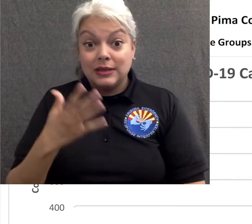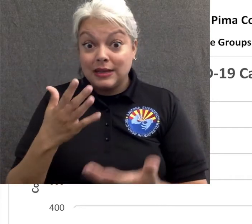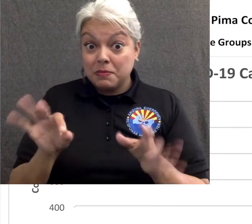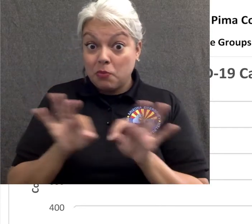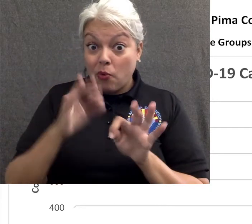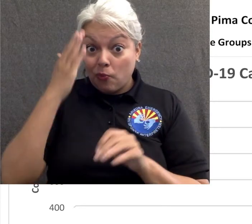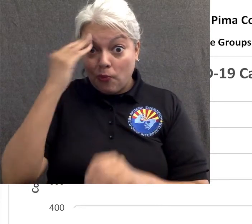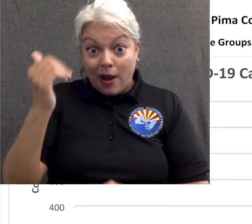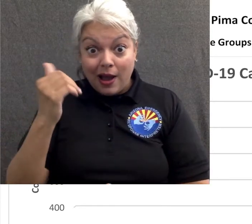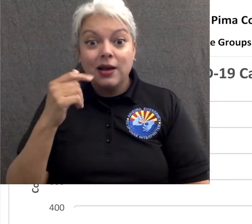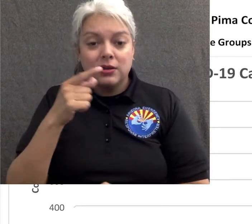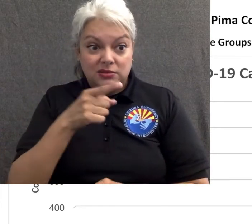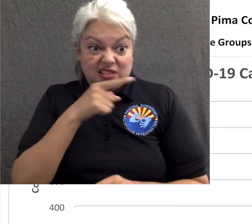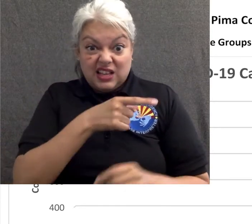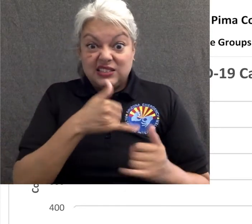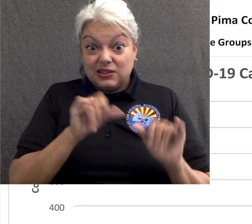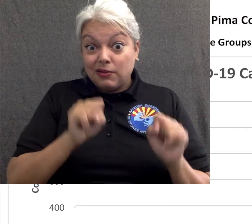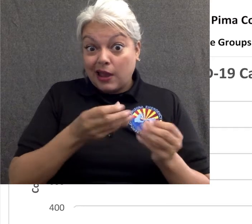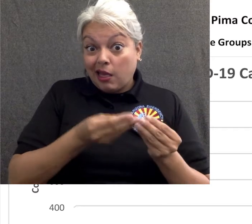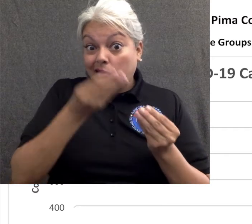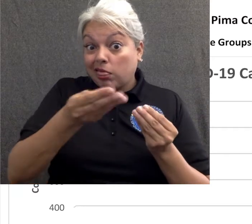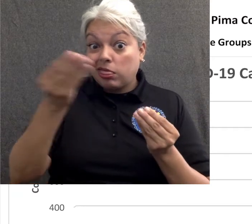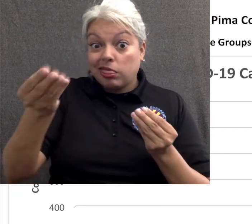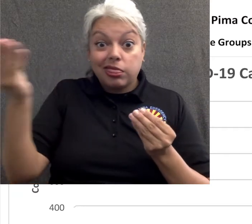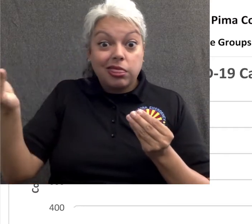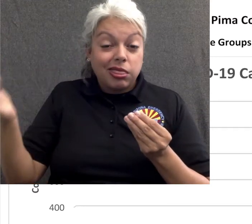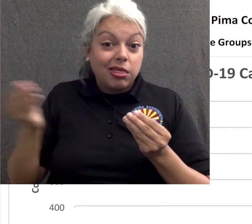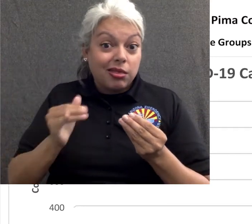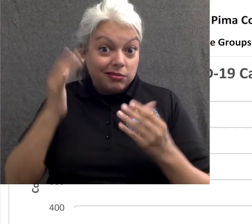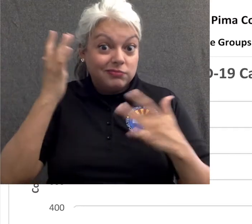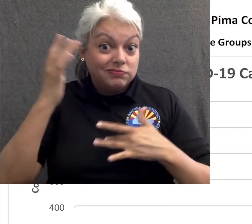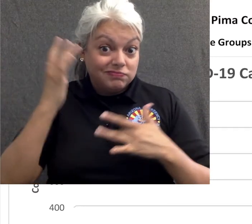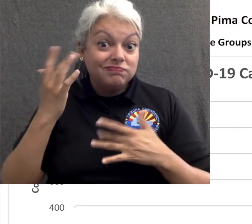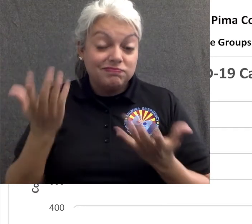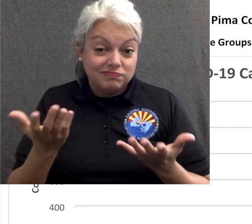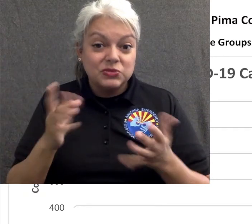transmit the disease to others so it's very important that people pay attention